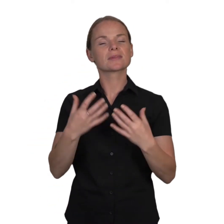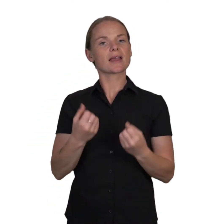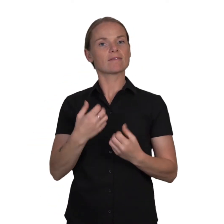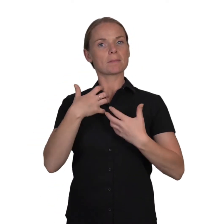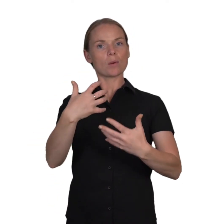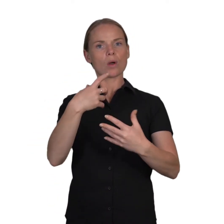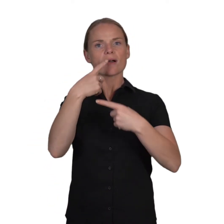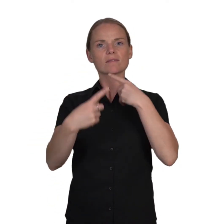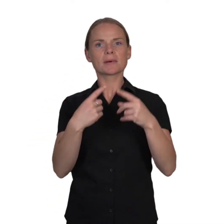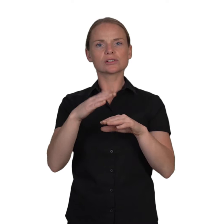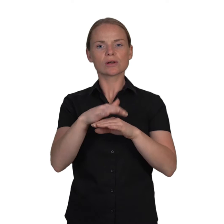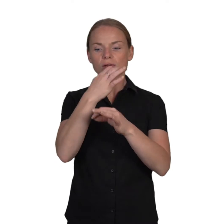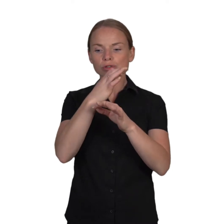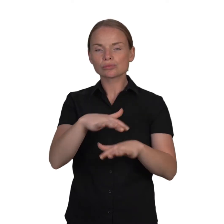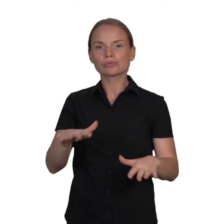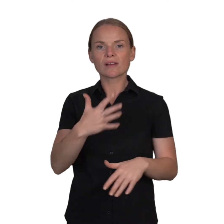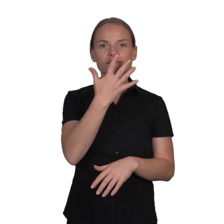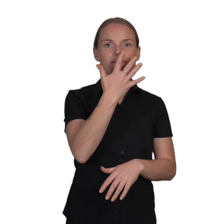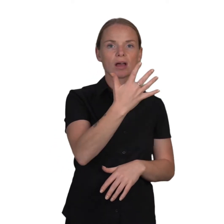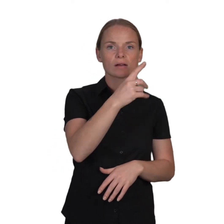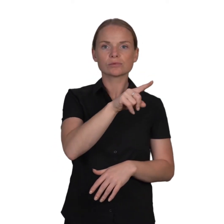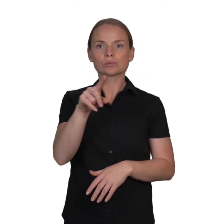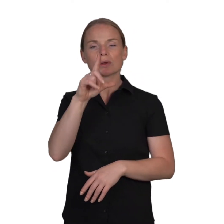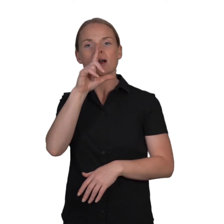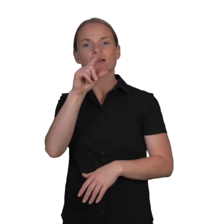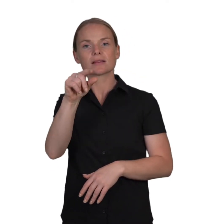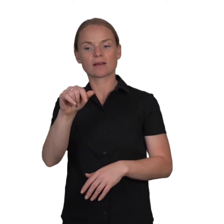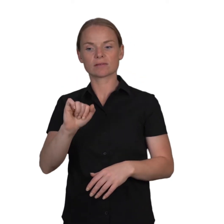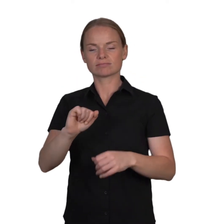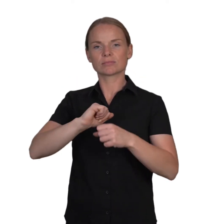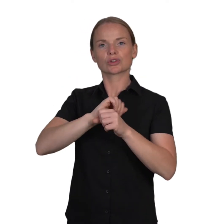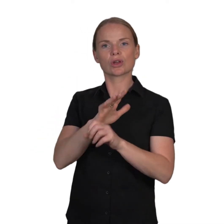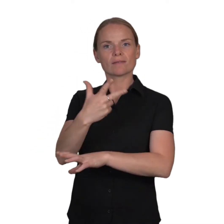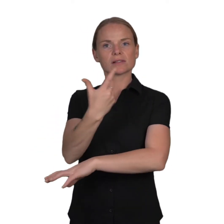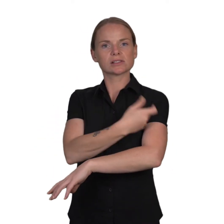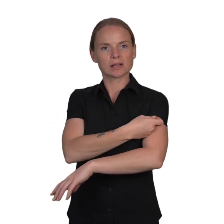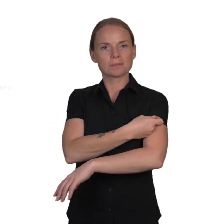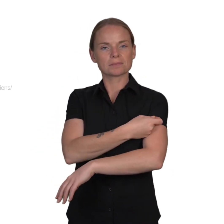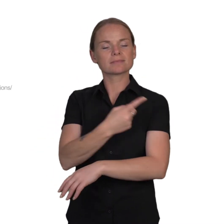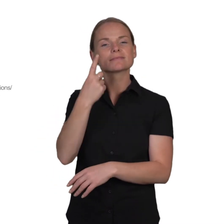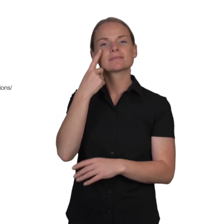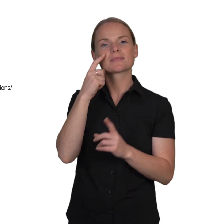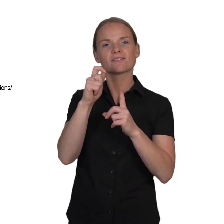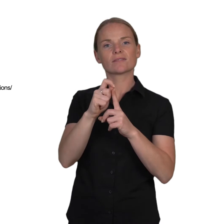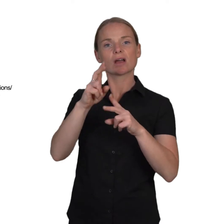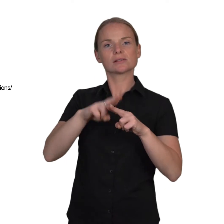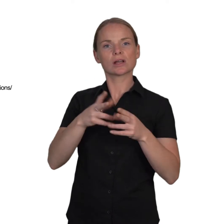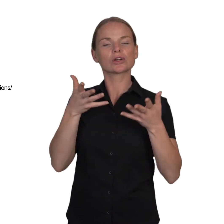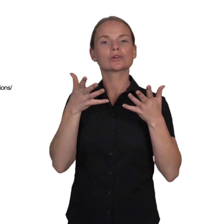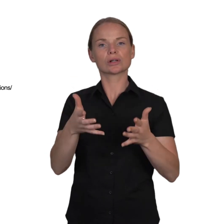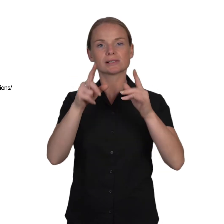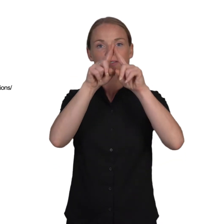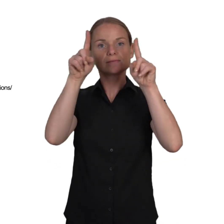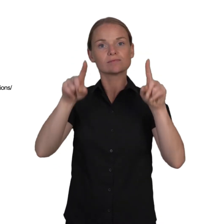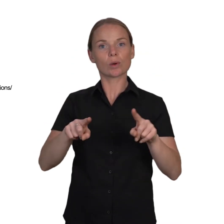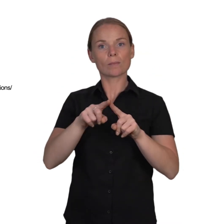For more information about vaccination in children aged 5 to 11 years see the Pfizer consent form